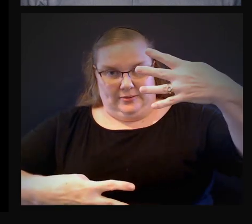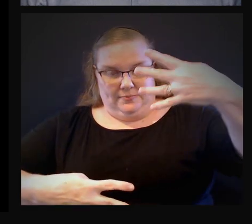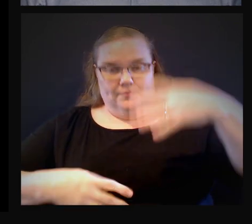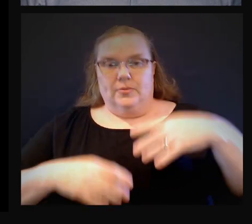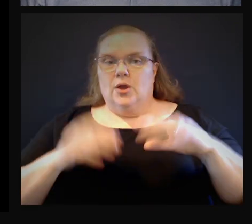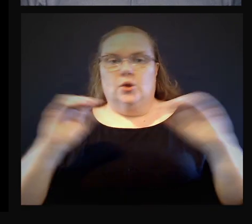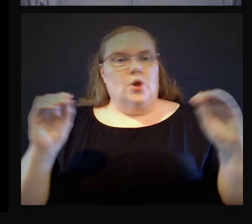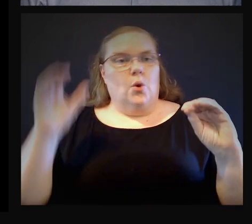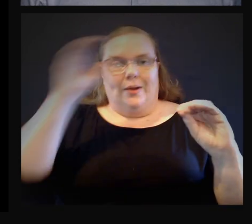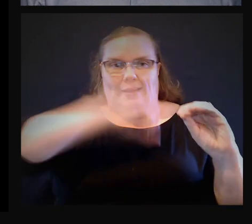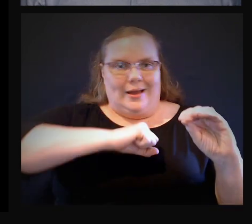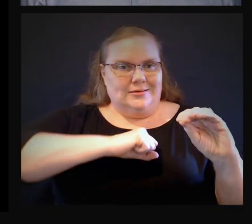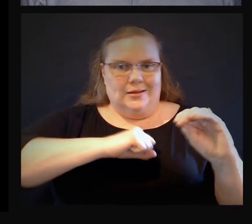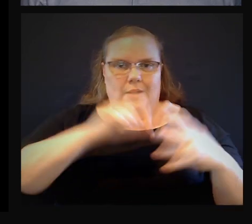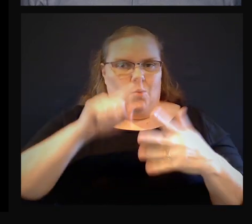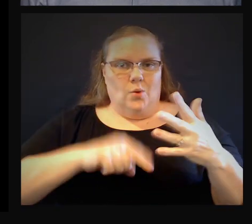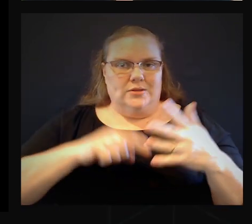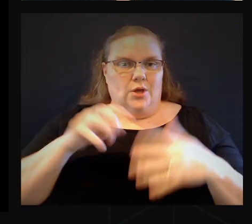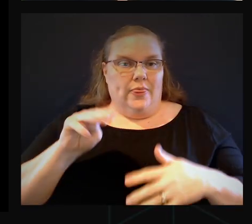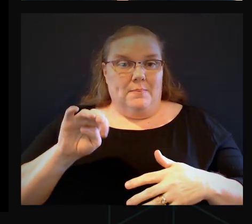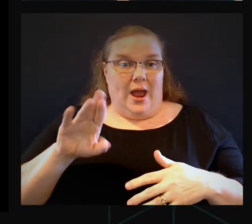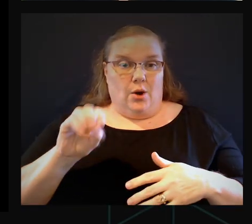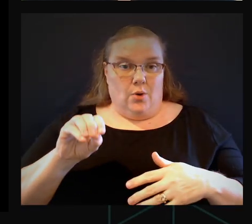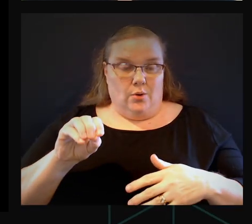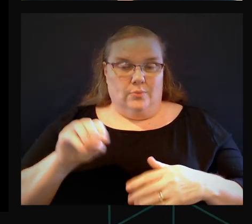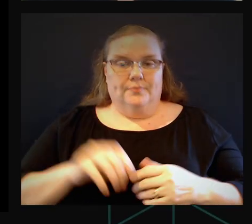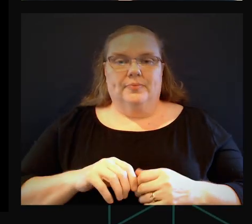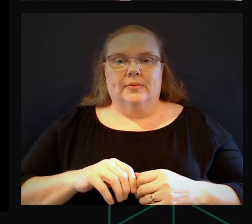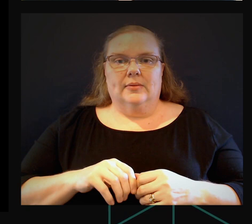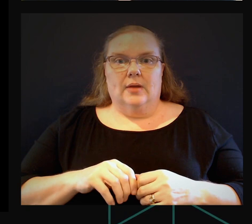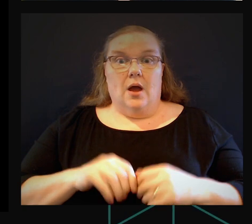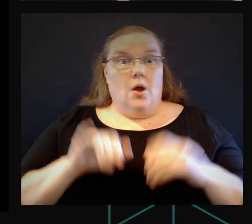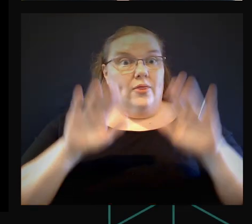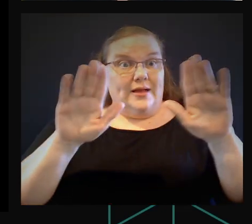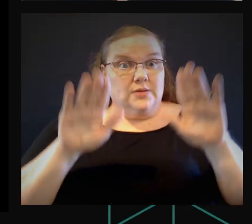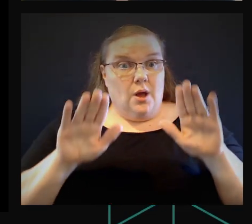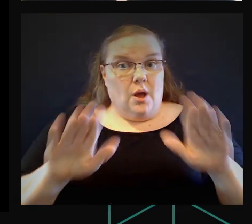No more guessing what some of these macros do! Awesome. I won't have to expand the macro out by hand again.